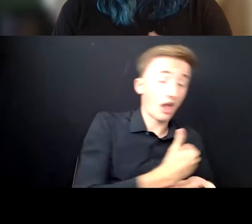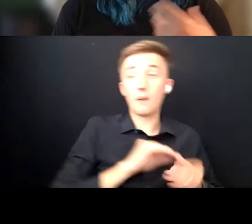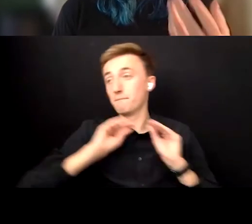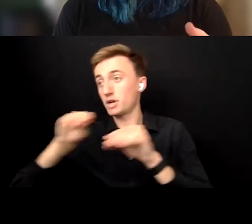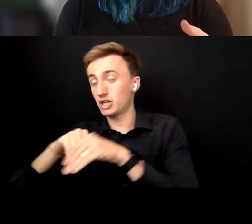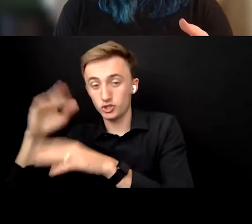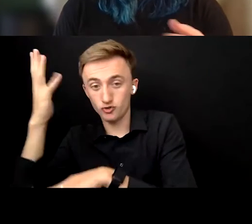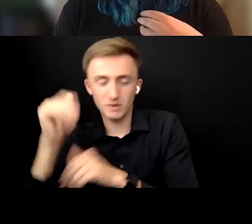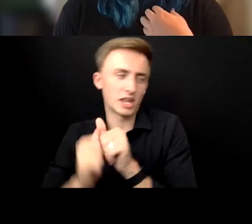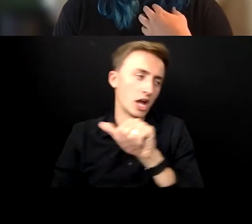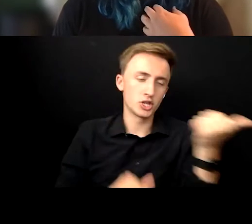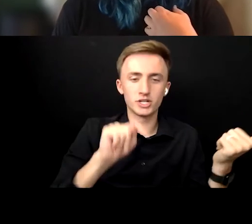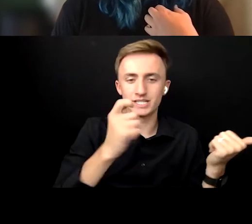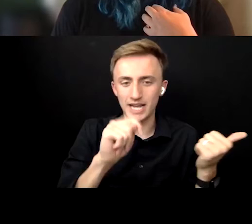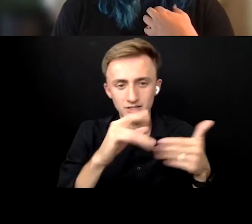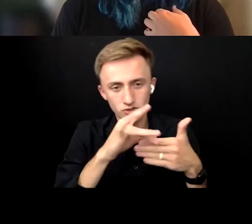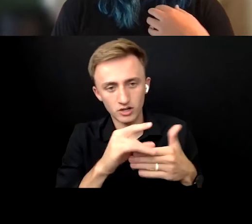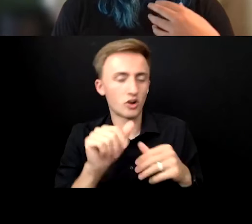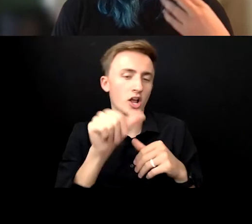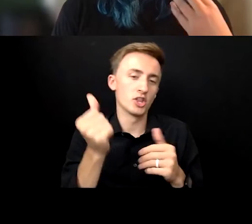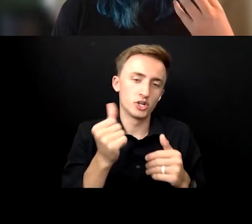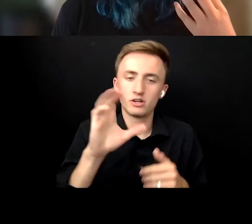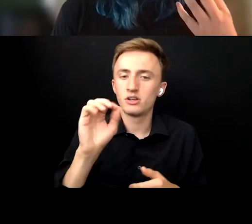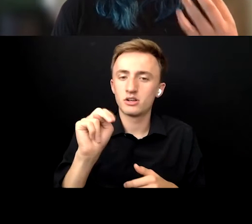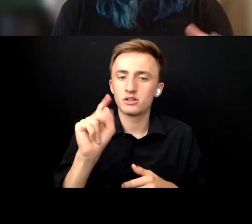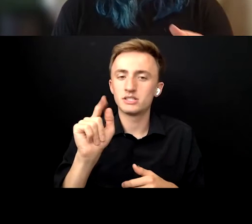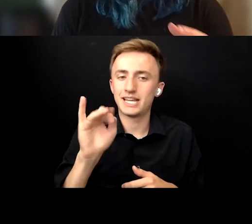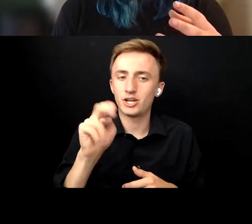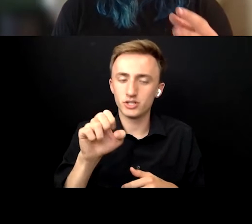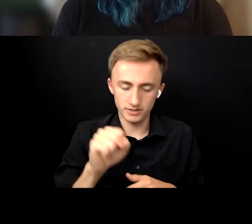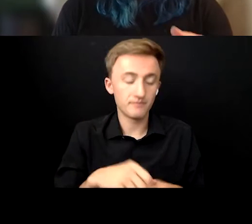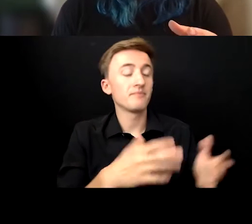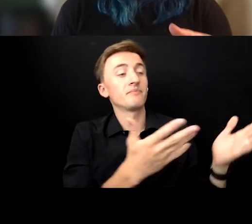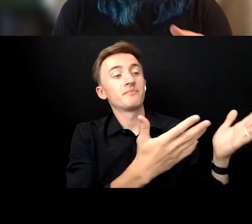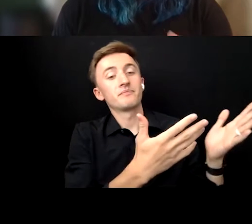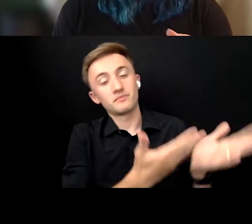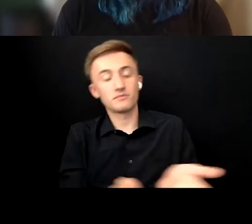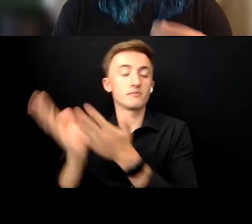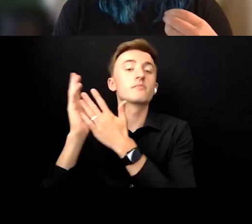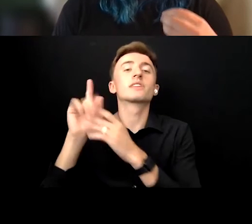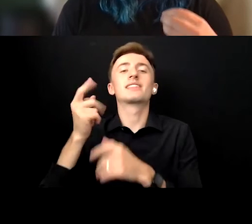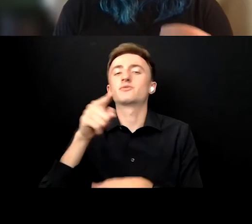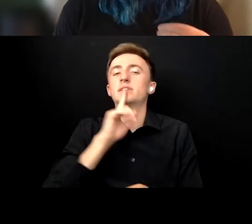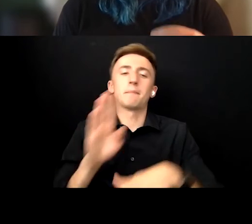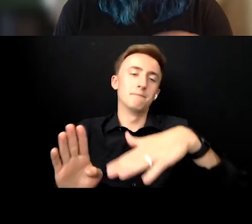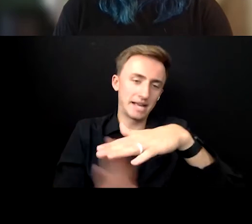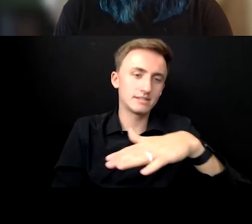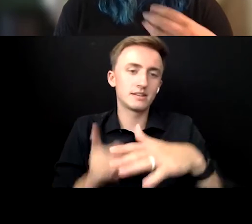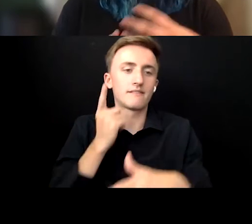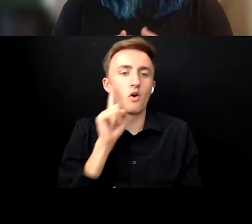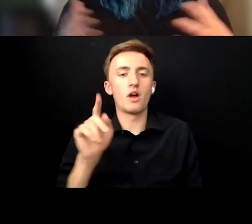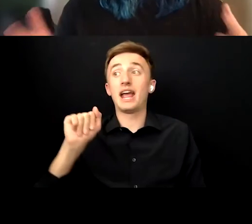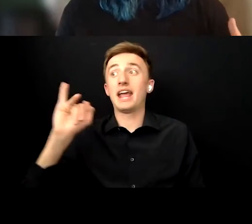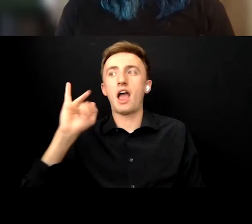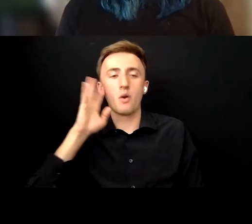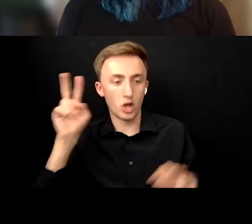content or generic containers. And this is the basis of the API that assistive technology uses to